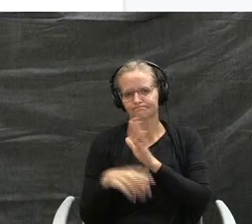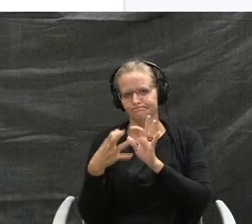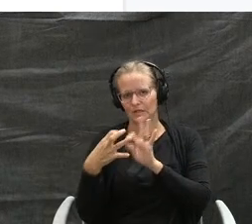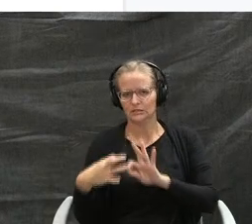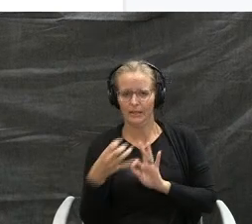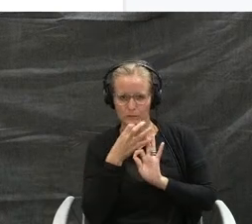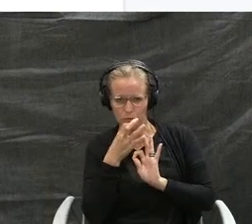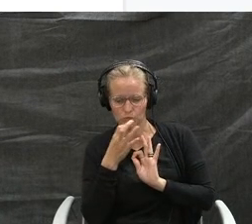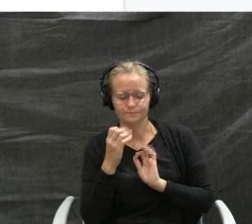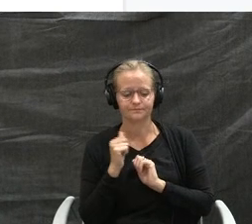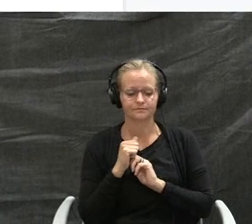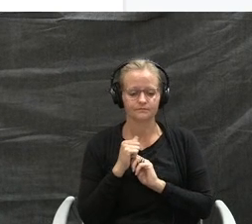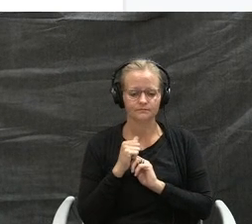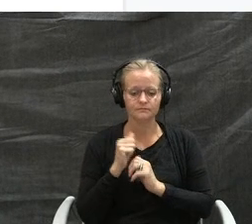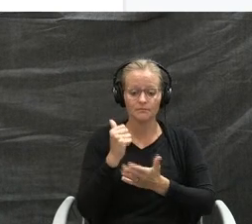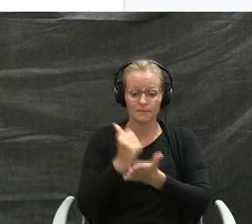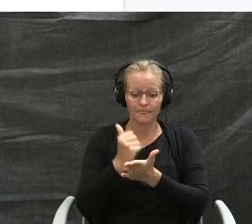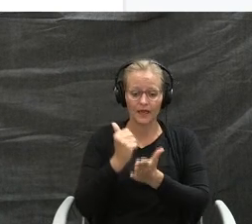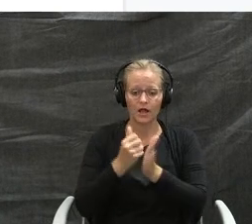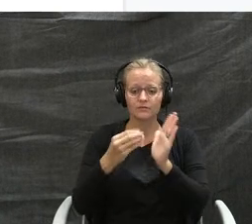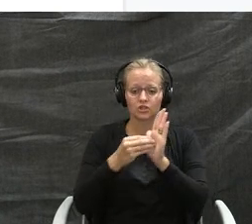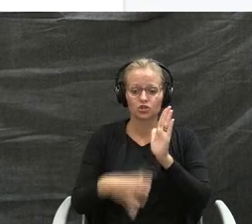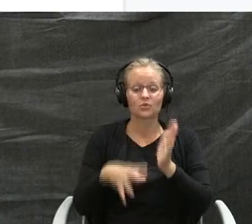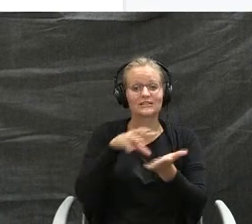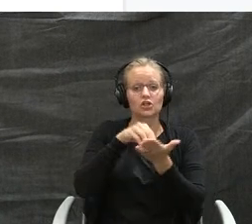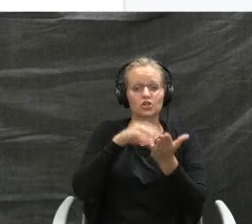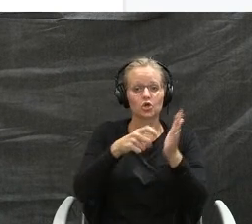learn the required standards. Monday through Friday with